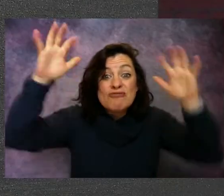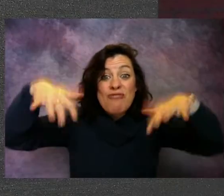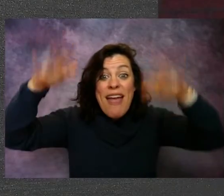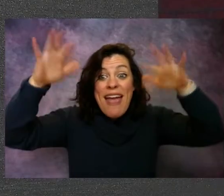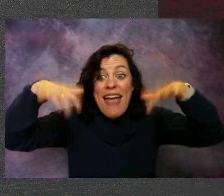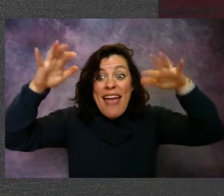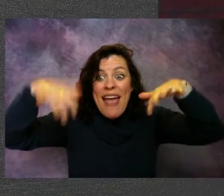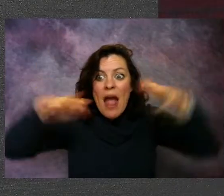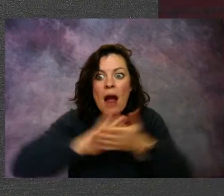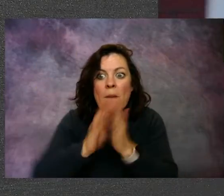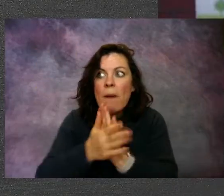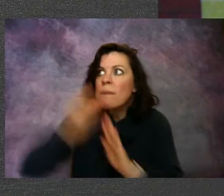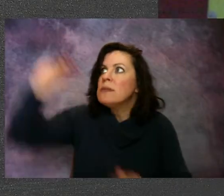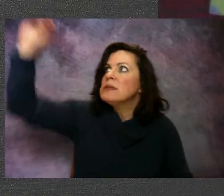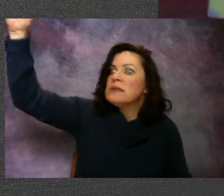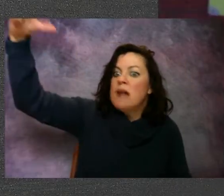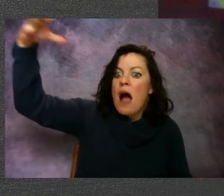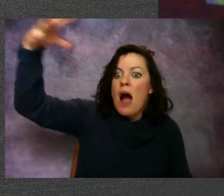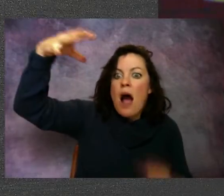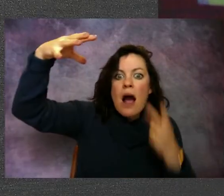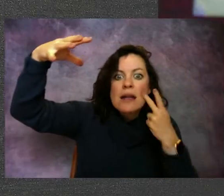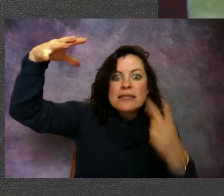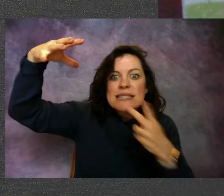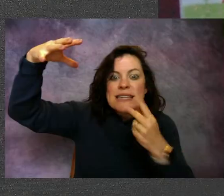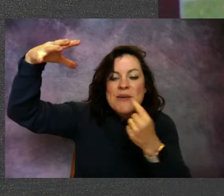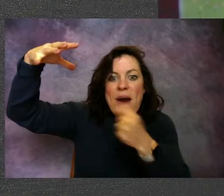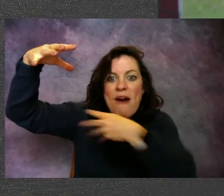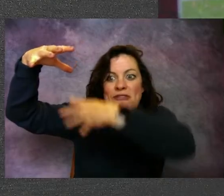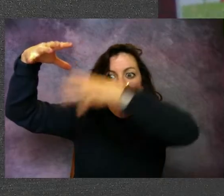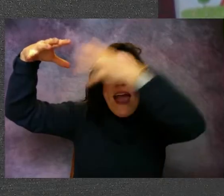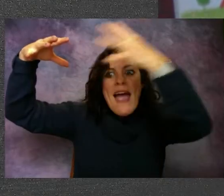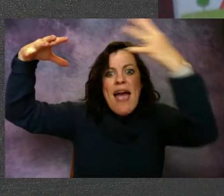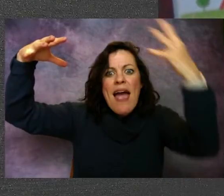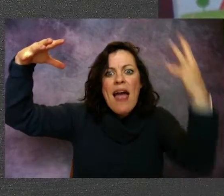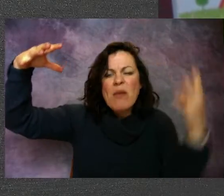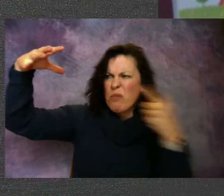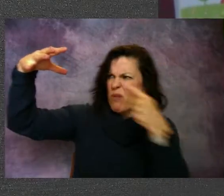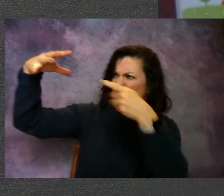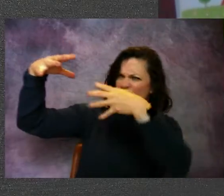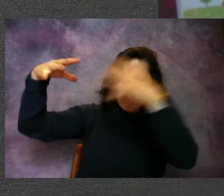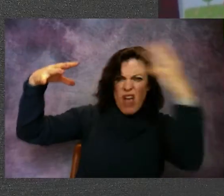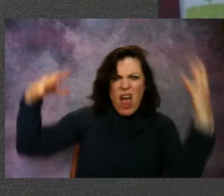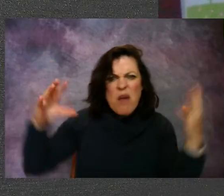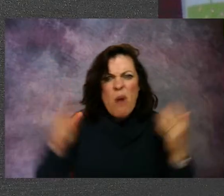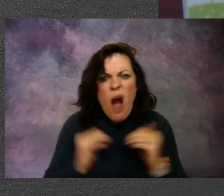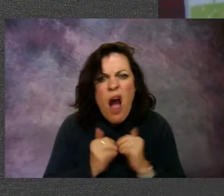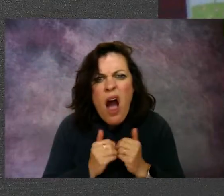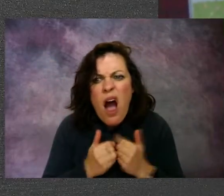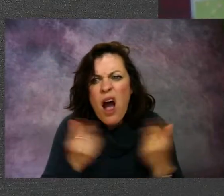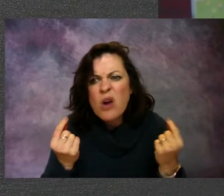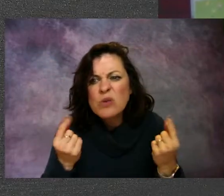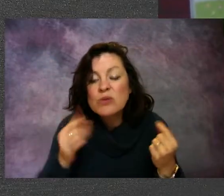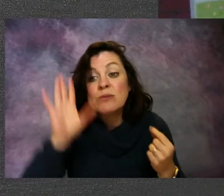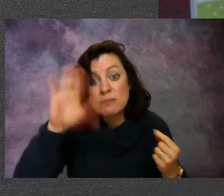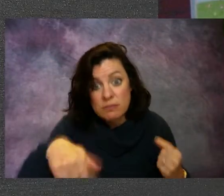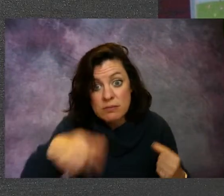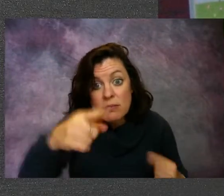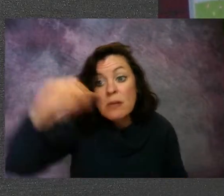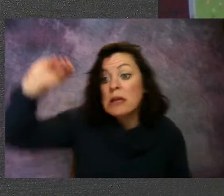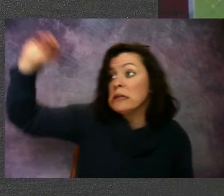So, how does the sun make a rainbow is our last question. The sunshine shines through the mist,